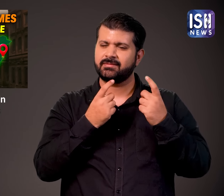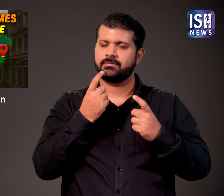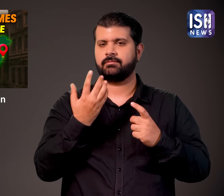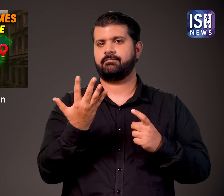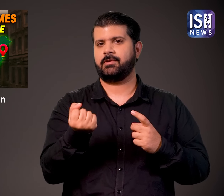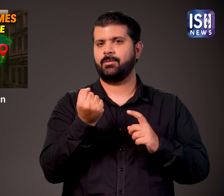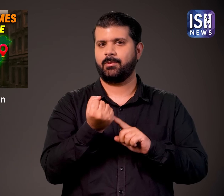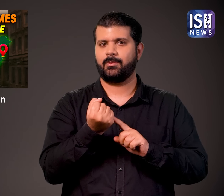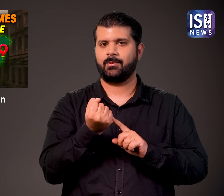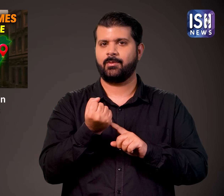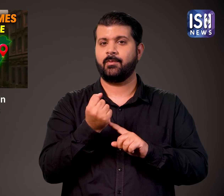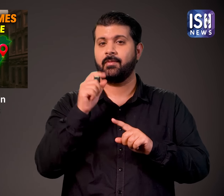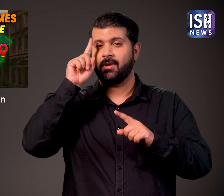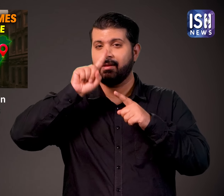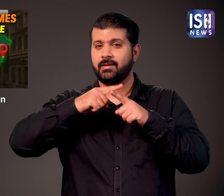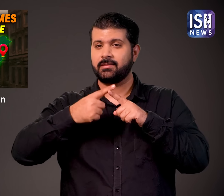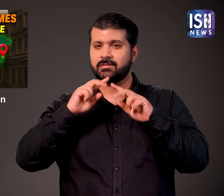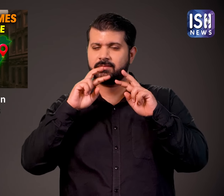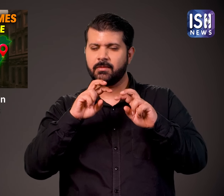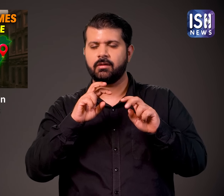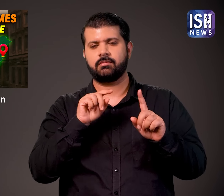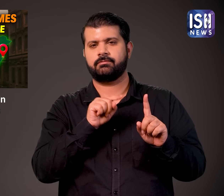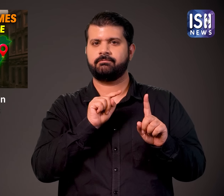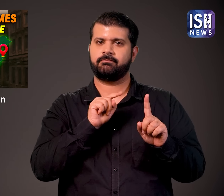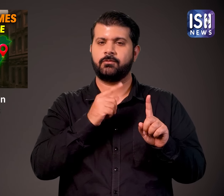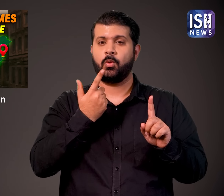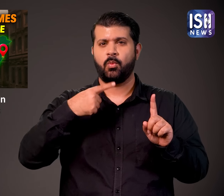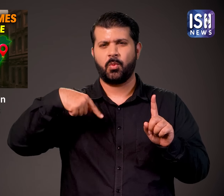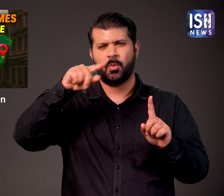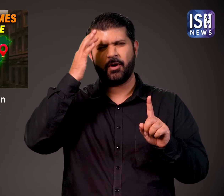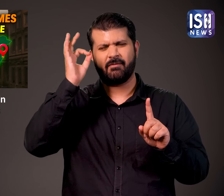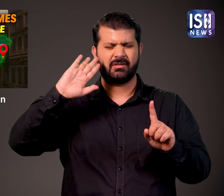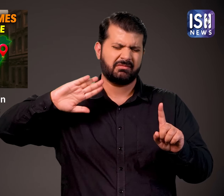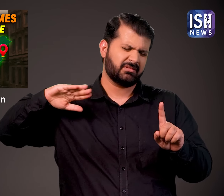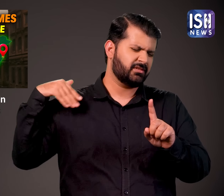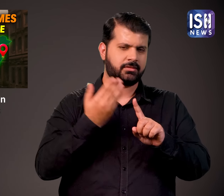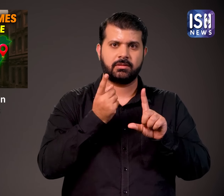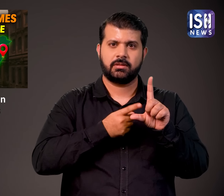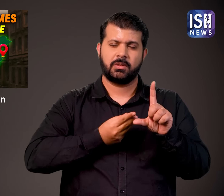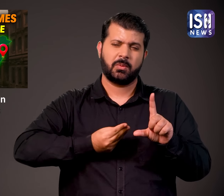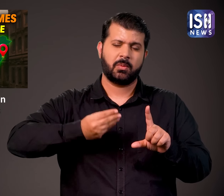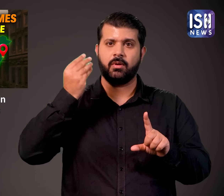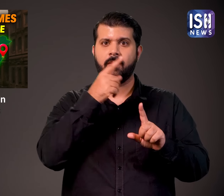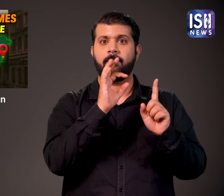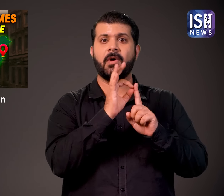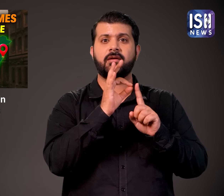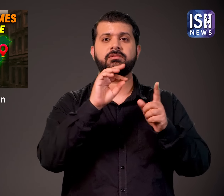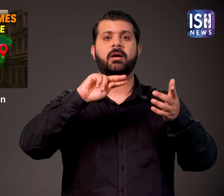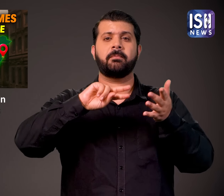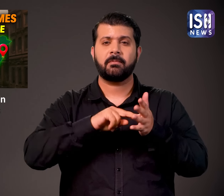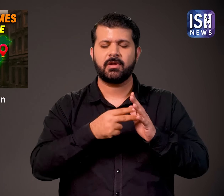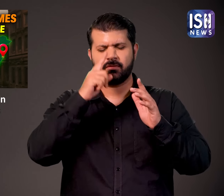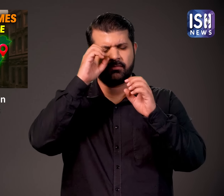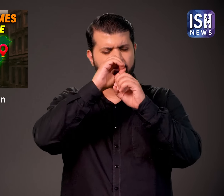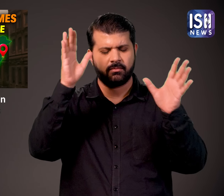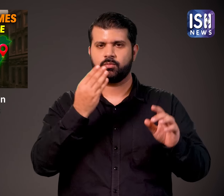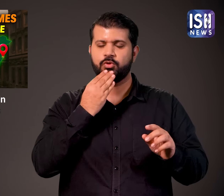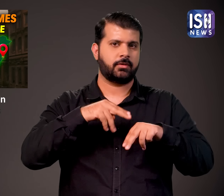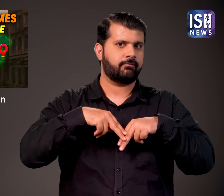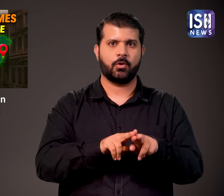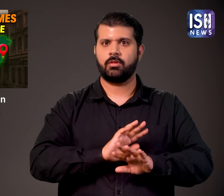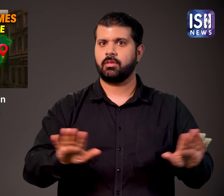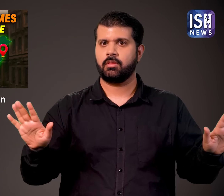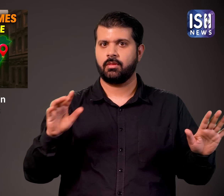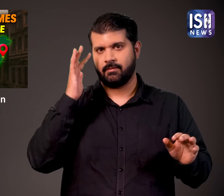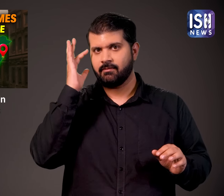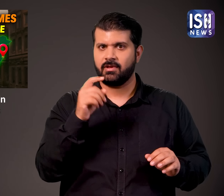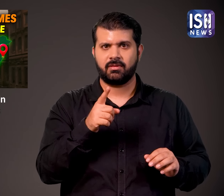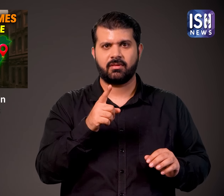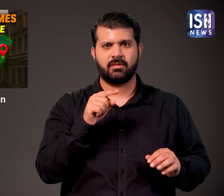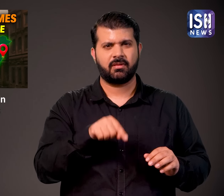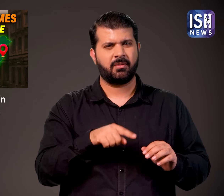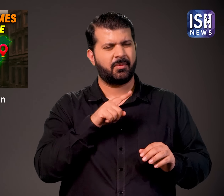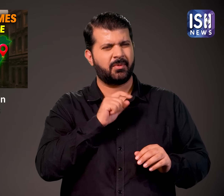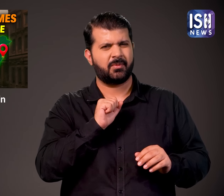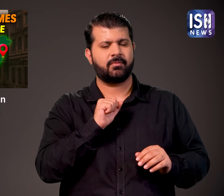Experts believe there is an interesting reason behind it, especially because Pakistan has gone through decades of Islamisation.